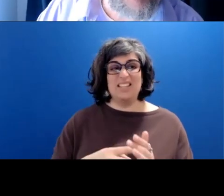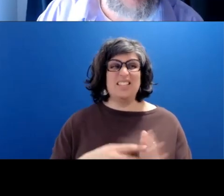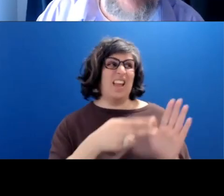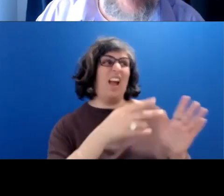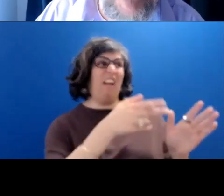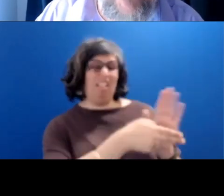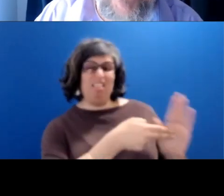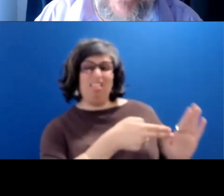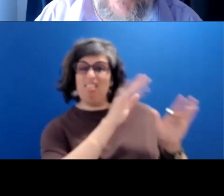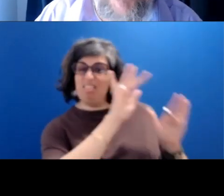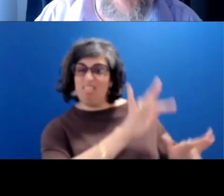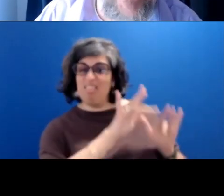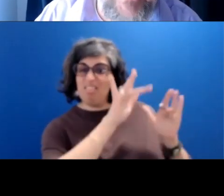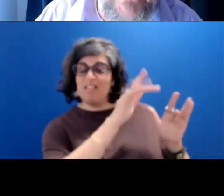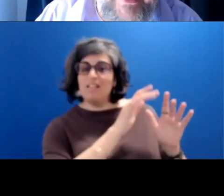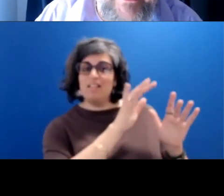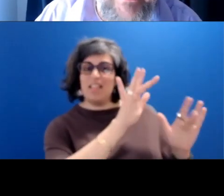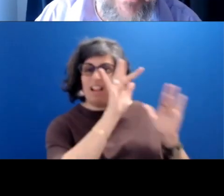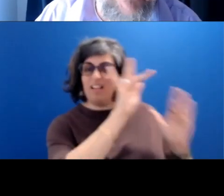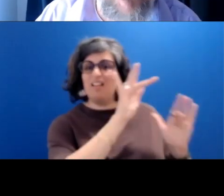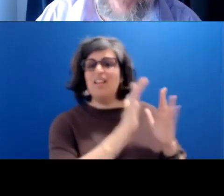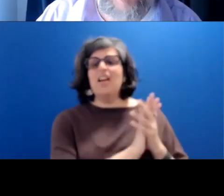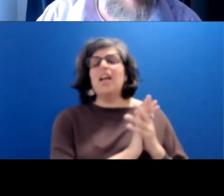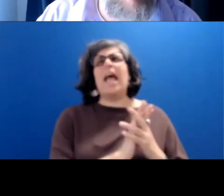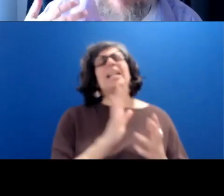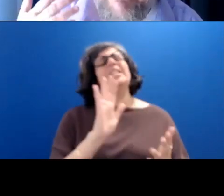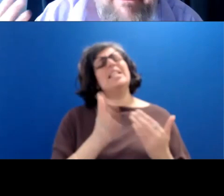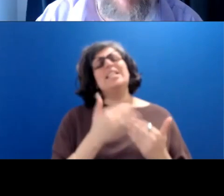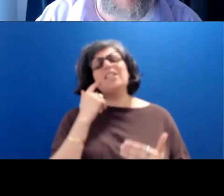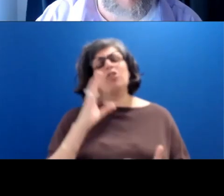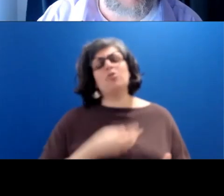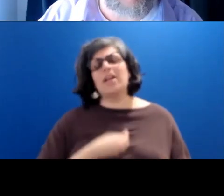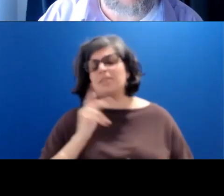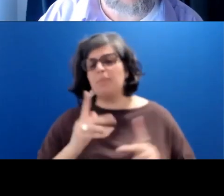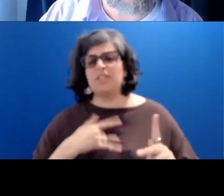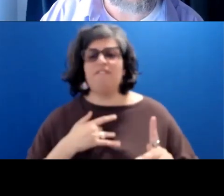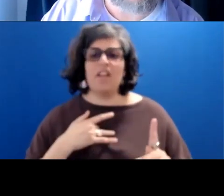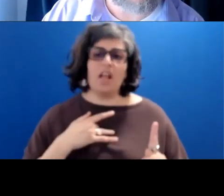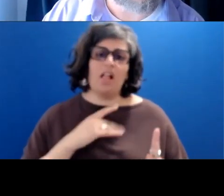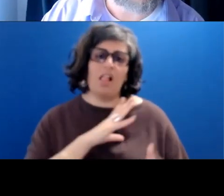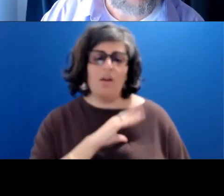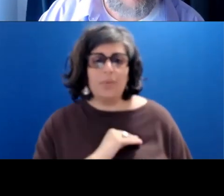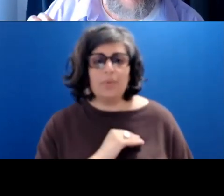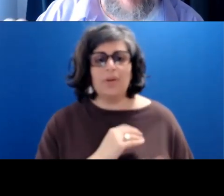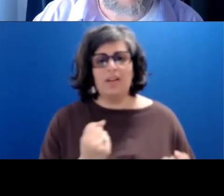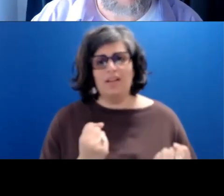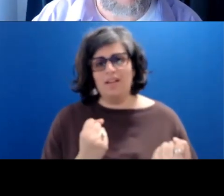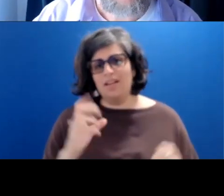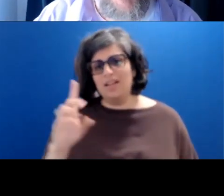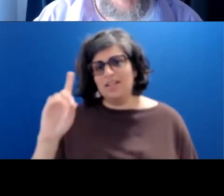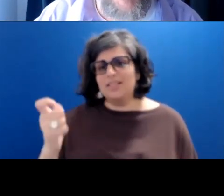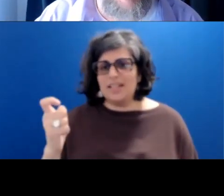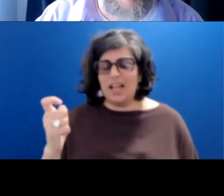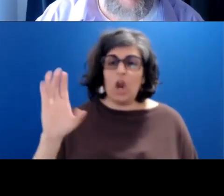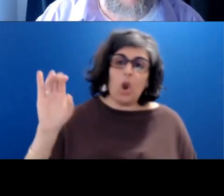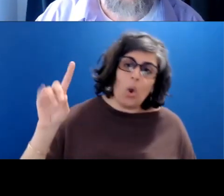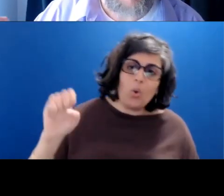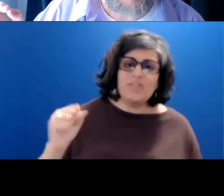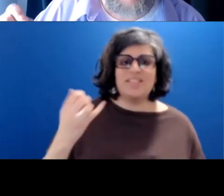And it's really easy for trans people to feel this way. You know, there are still these diagnostic codes, there are still these hoops to jump through